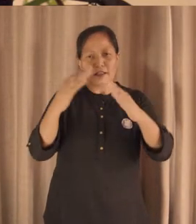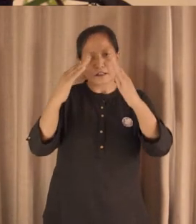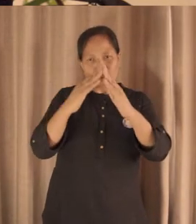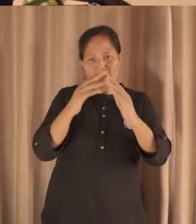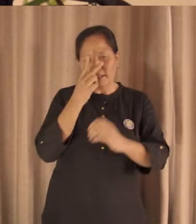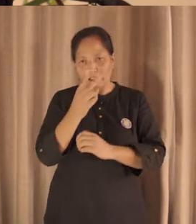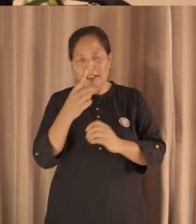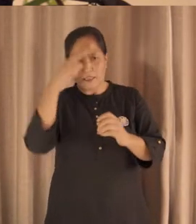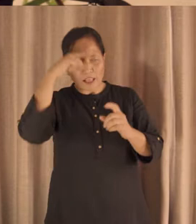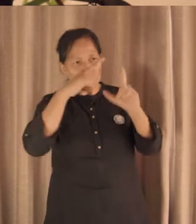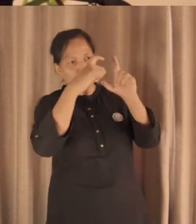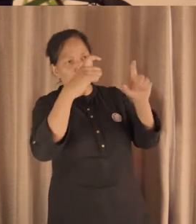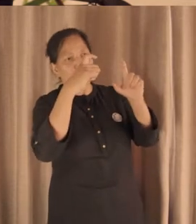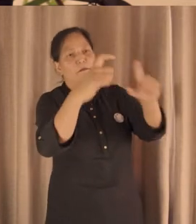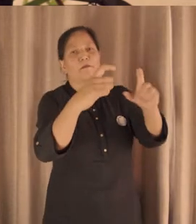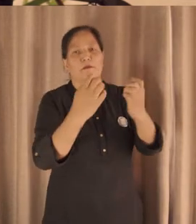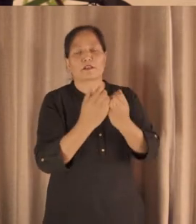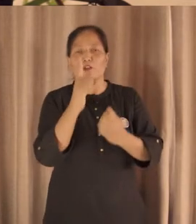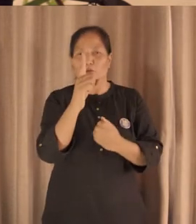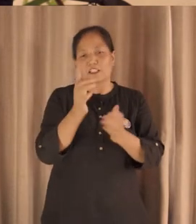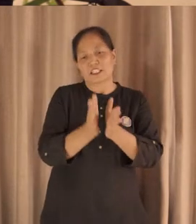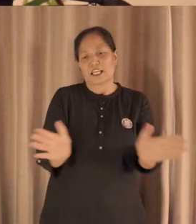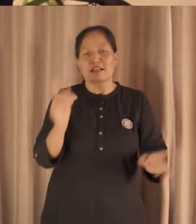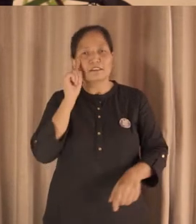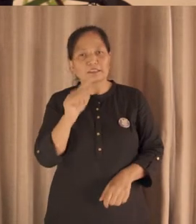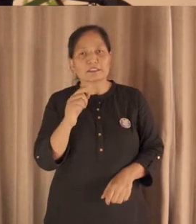policy are made to establish the Khas arya supremacy (including Brahmin, Chhetri, Dasnami